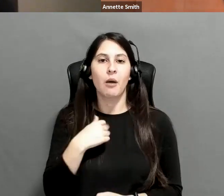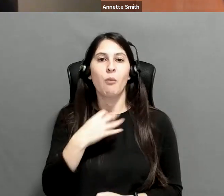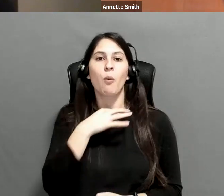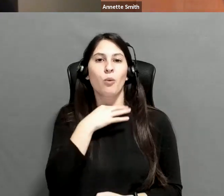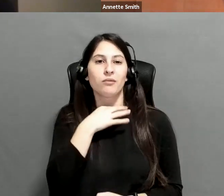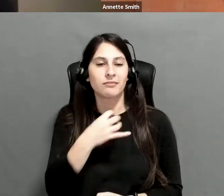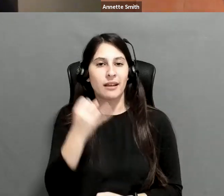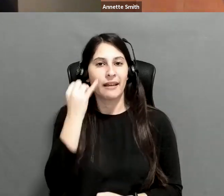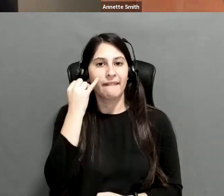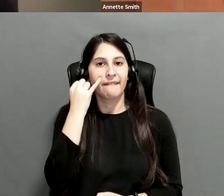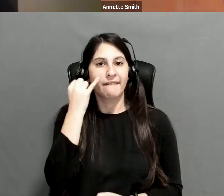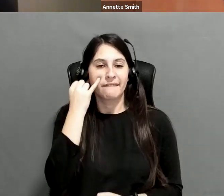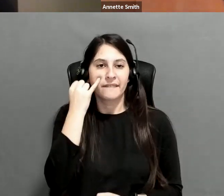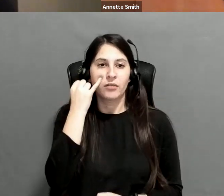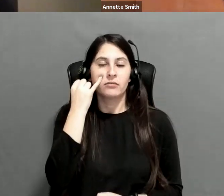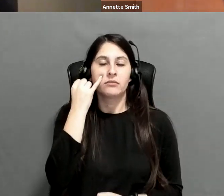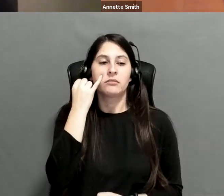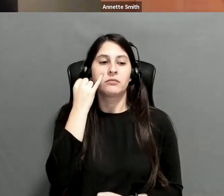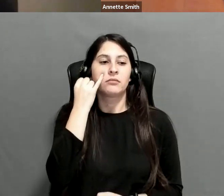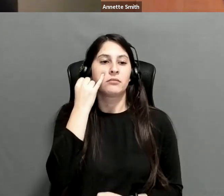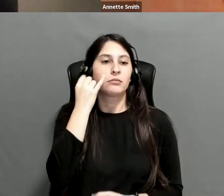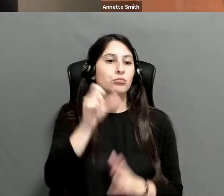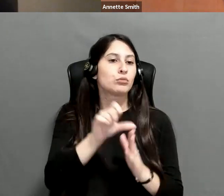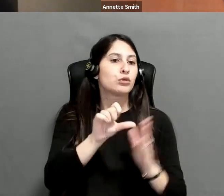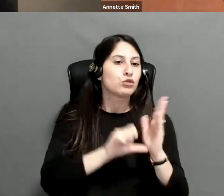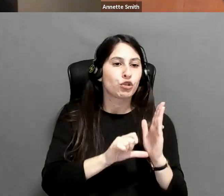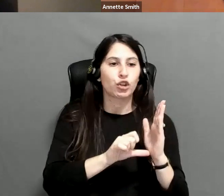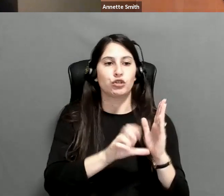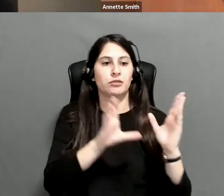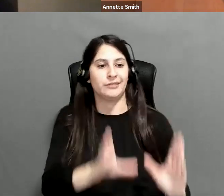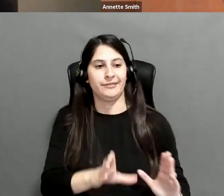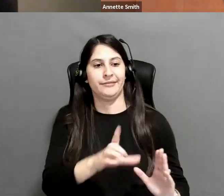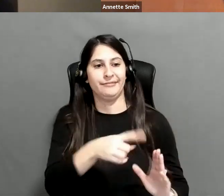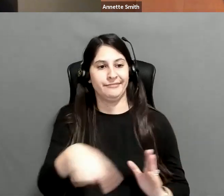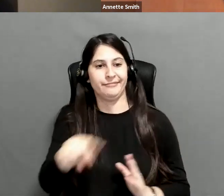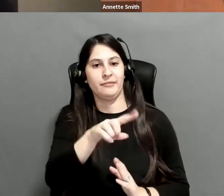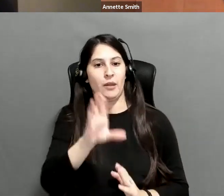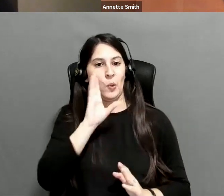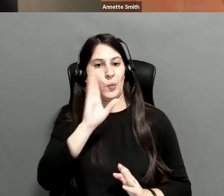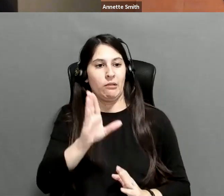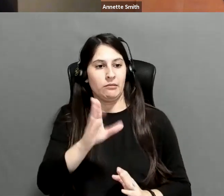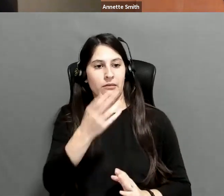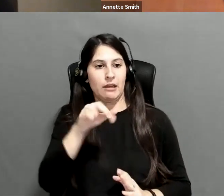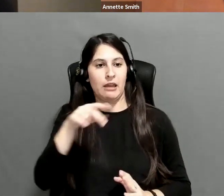acknowledge my person hood at all. And so, yeah, I'm wondering if there